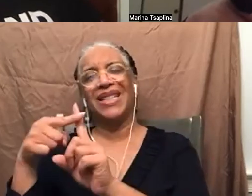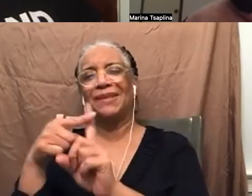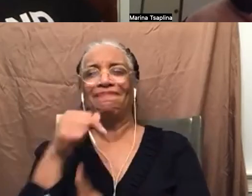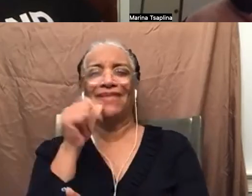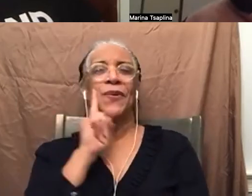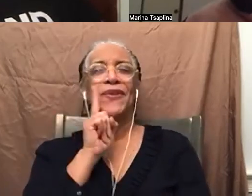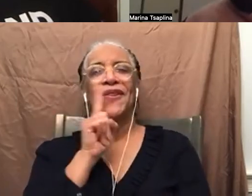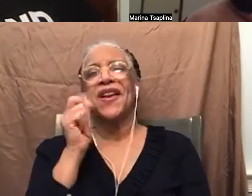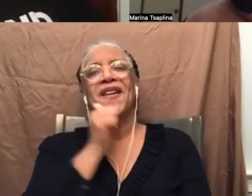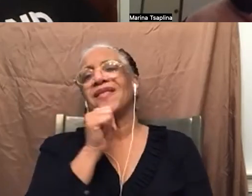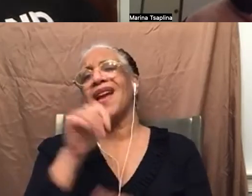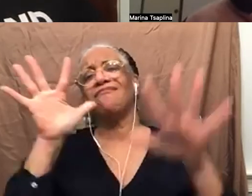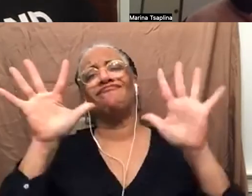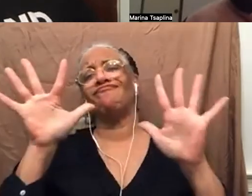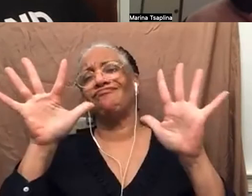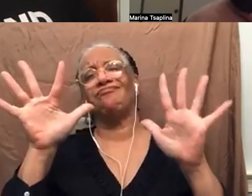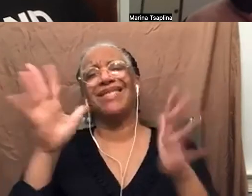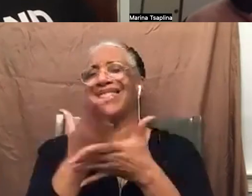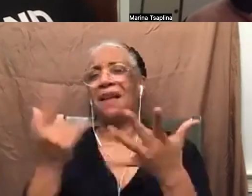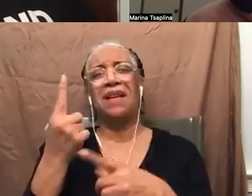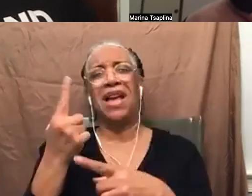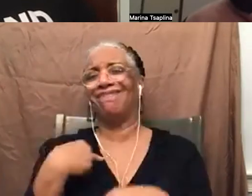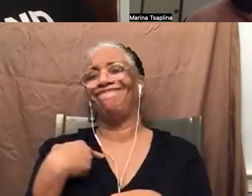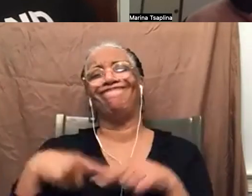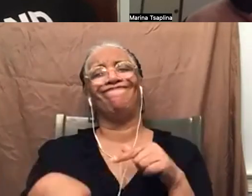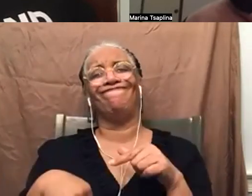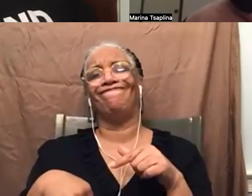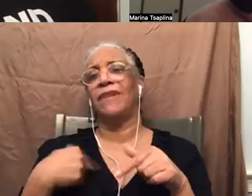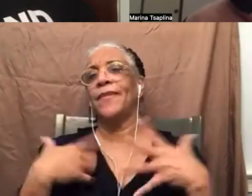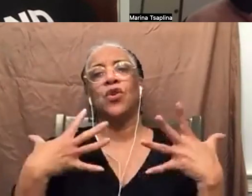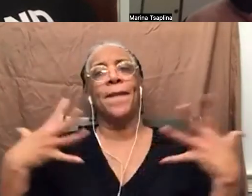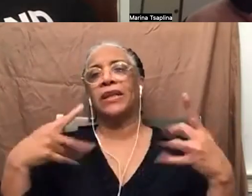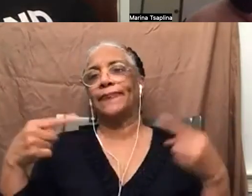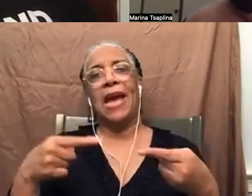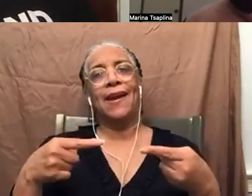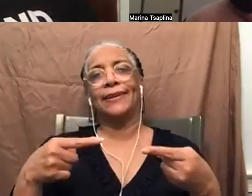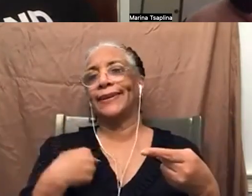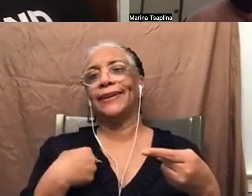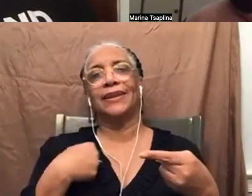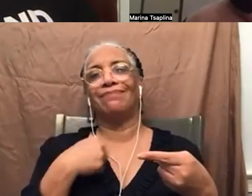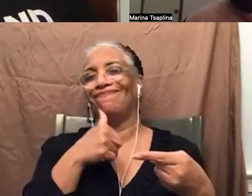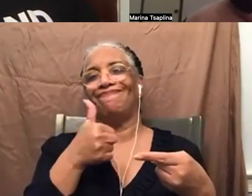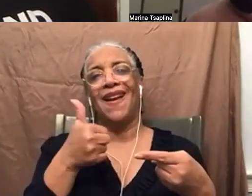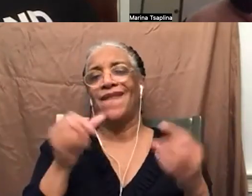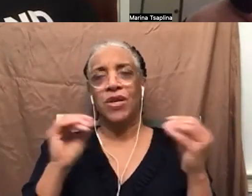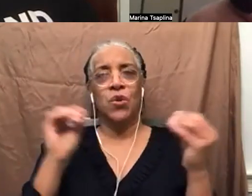Some days I'm like I can't do it, I'm in too much pain, I don't have any hope left in me, I want to lay in bed and